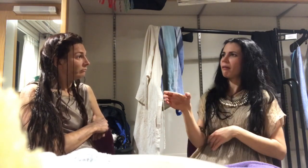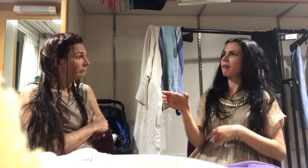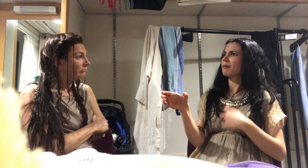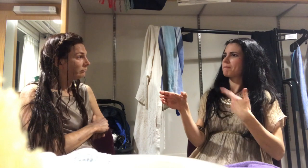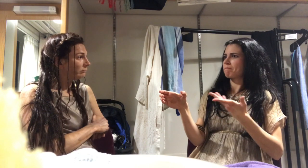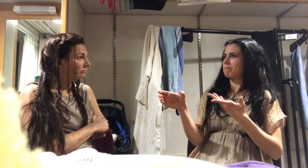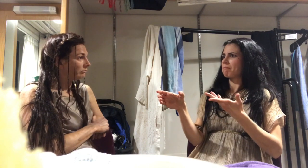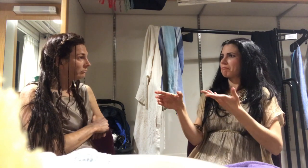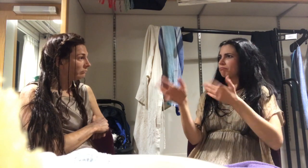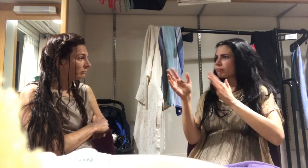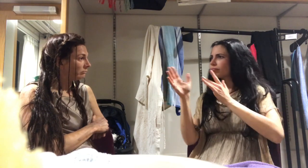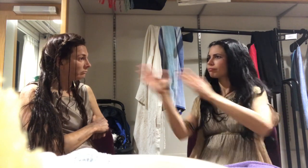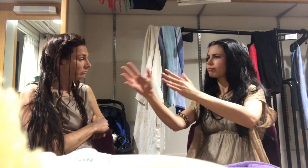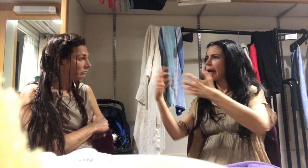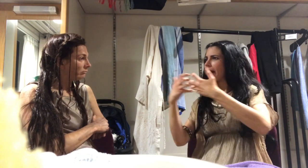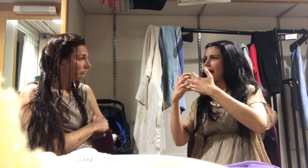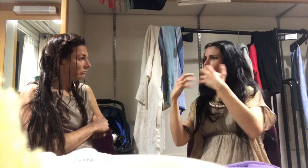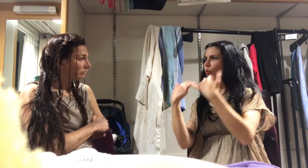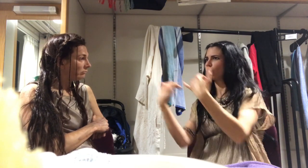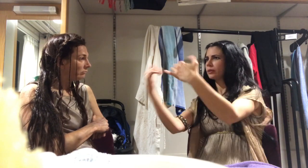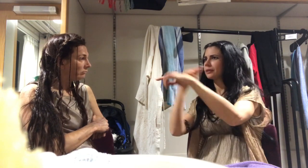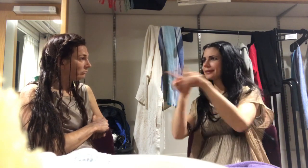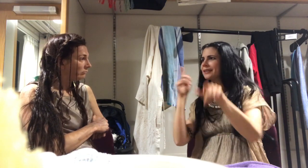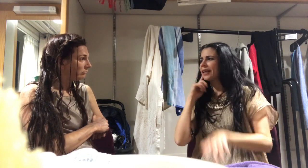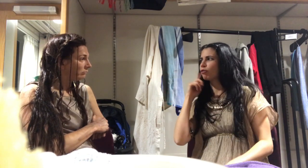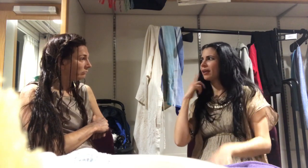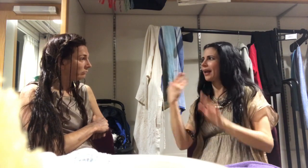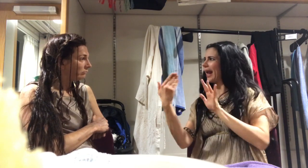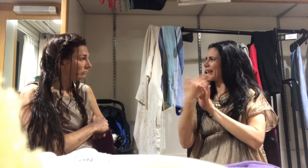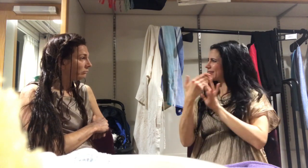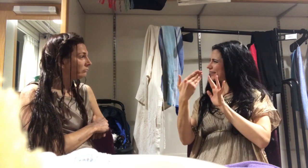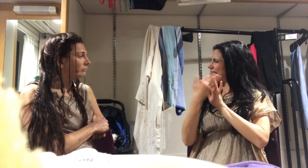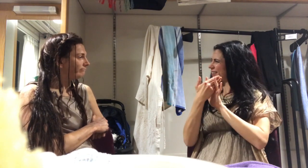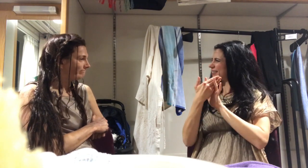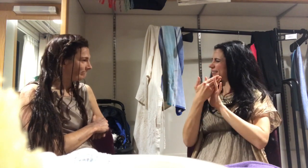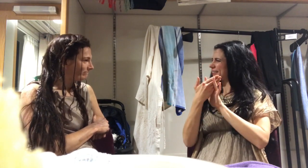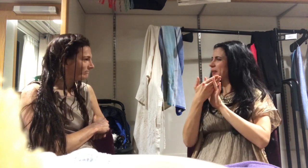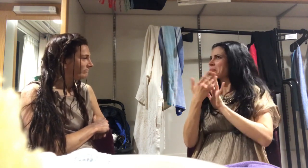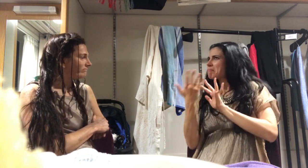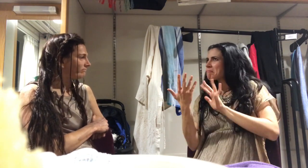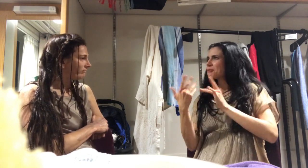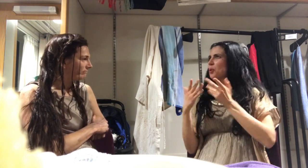and thinking, how do we communicate BSL to the hearing audience, so that it's accessible to them.